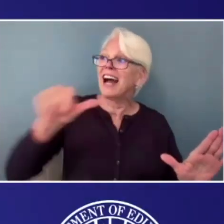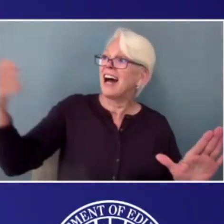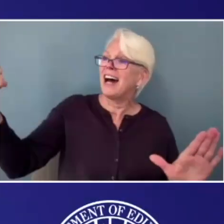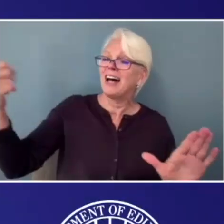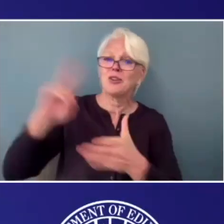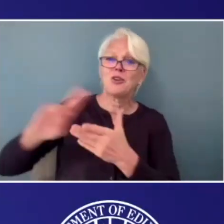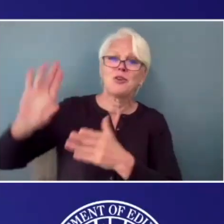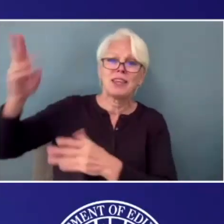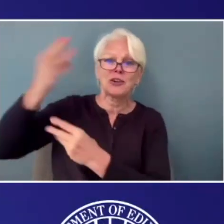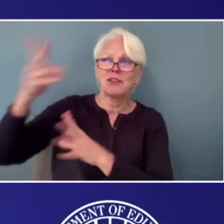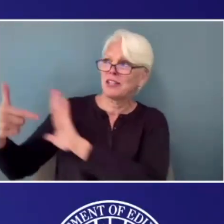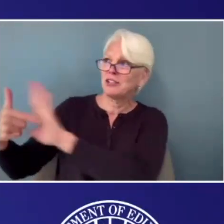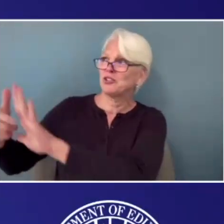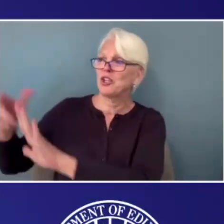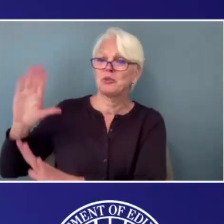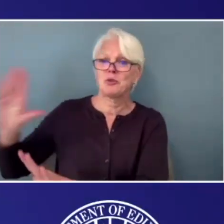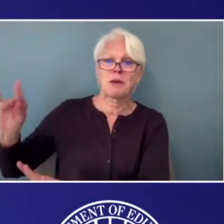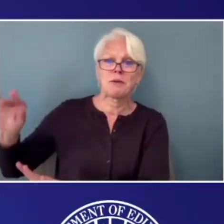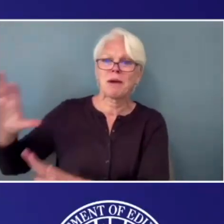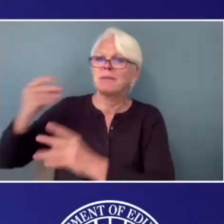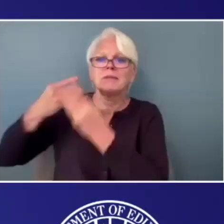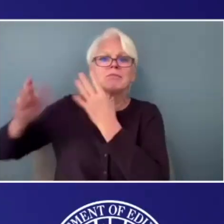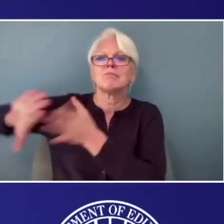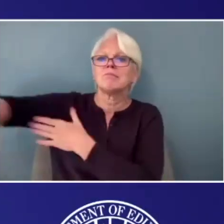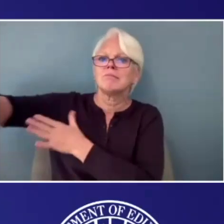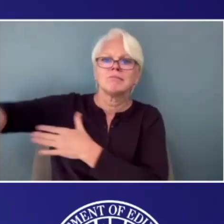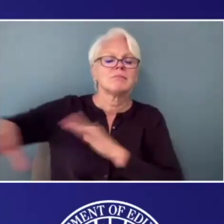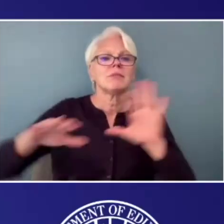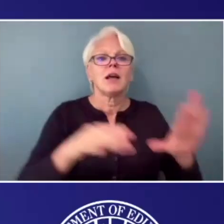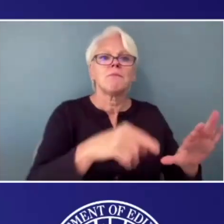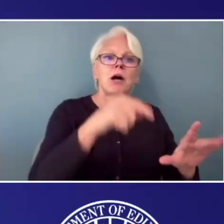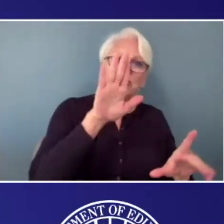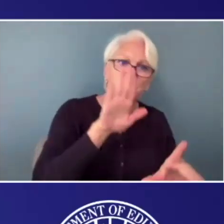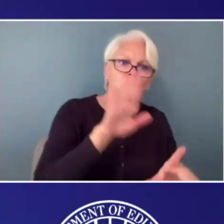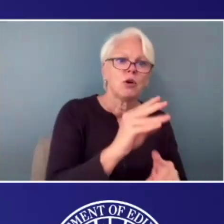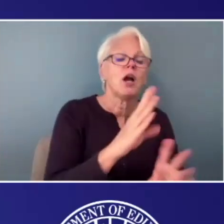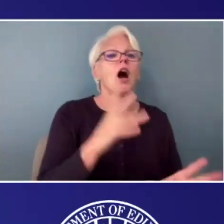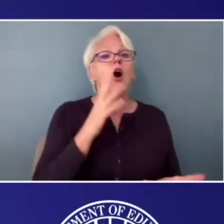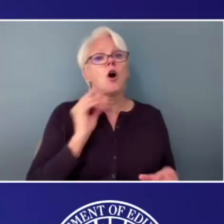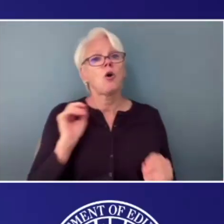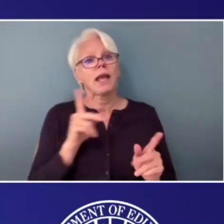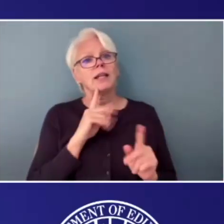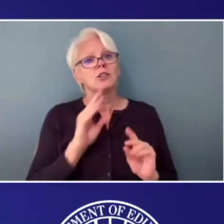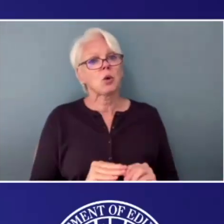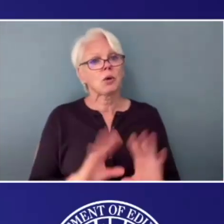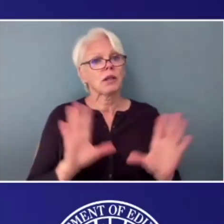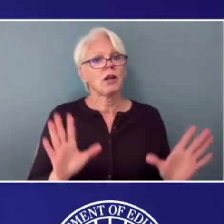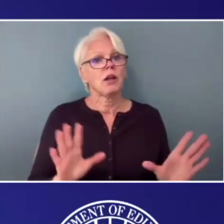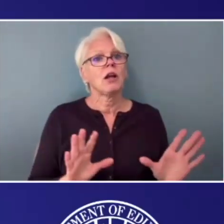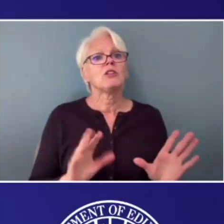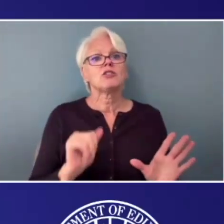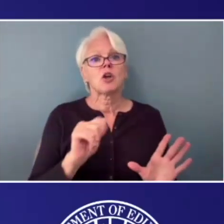I hope that provides the distinction. It does. But clarification. So Alex's suggestion for language to add to